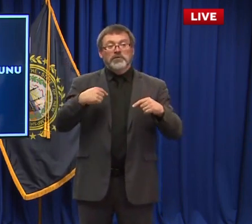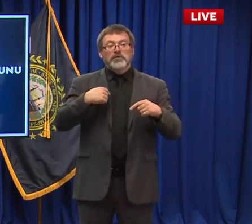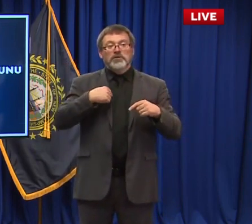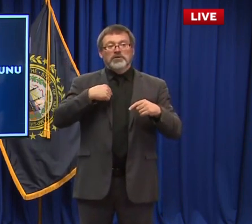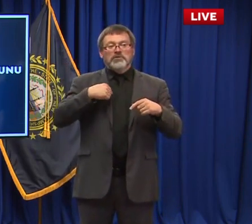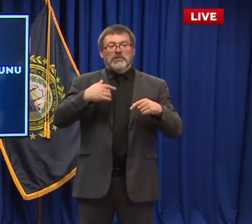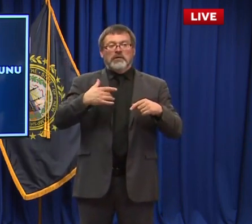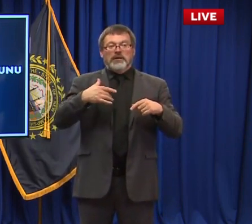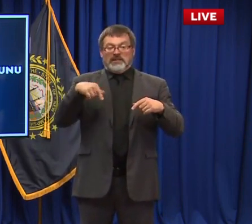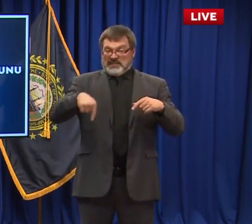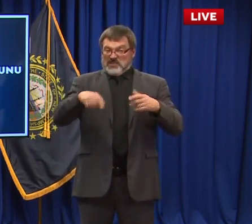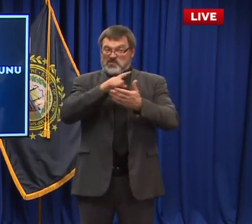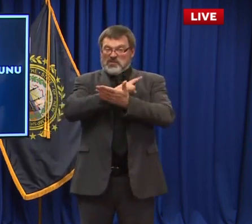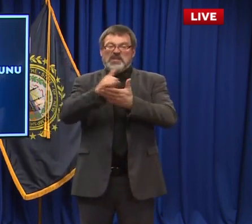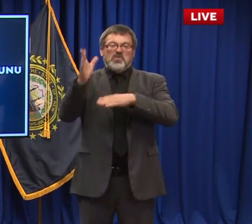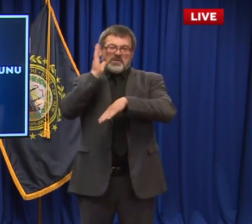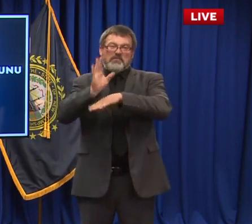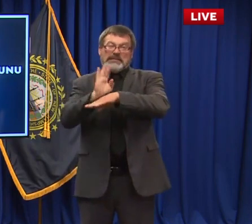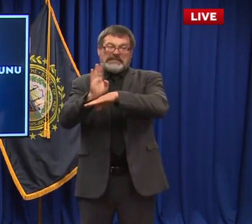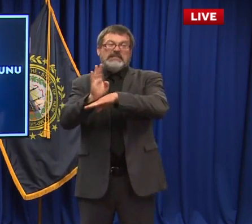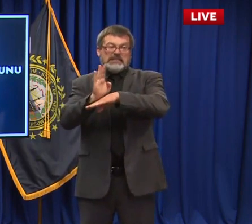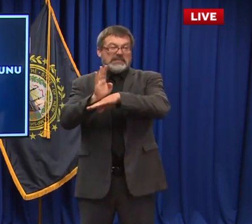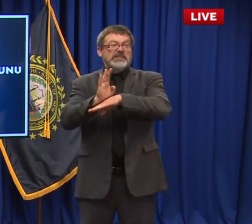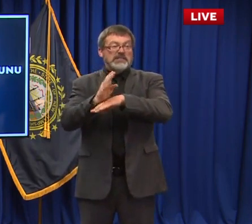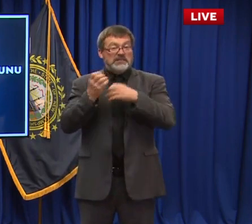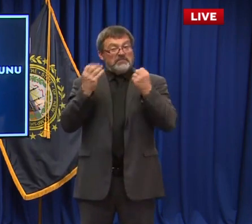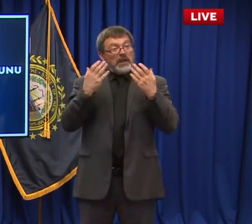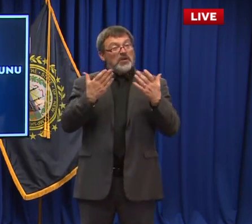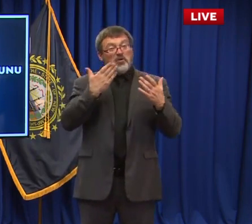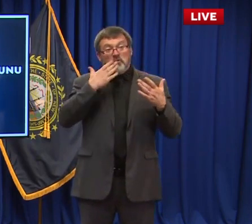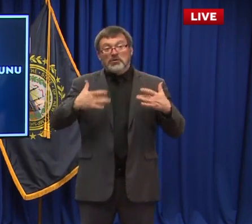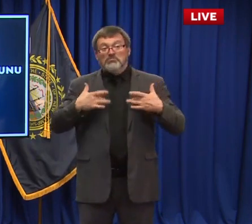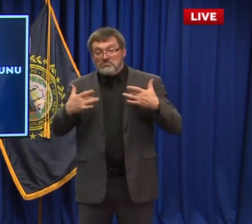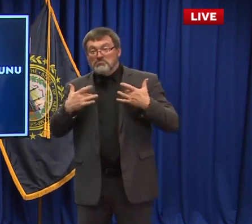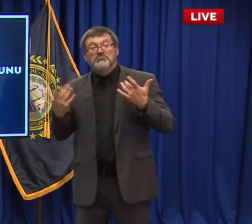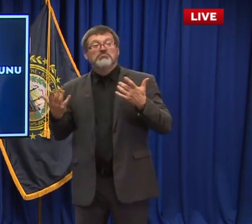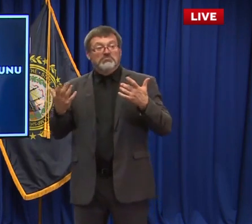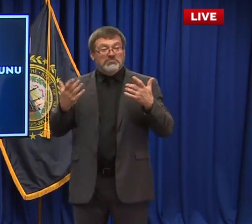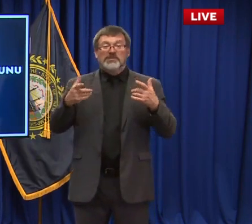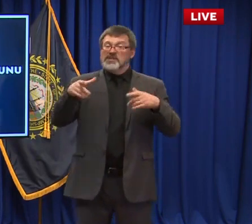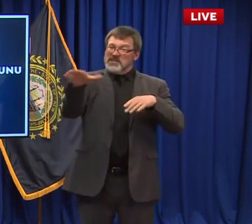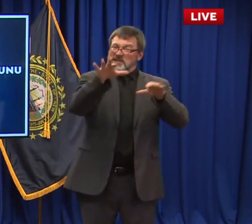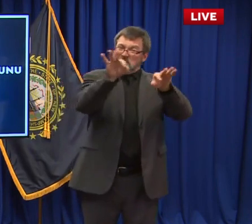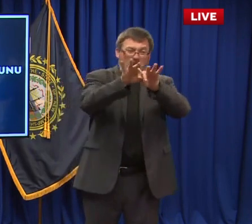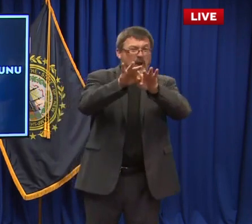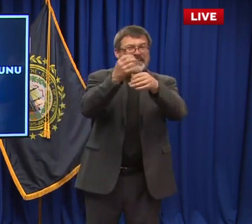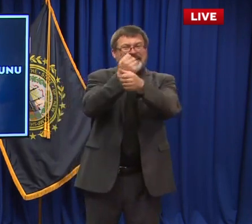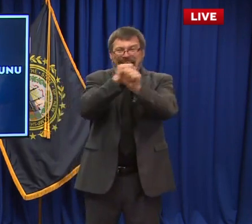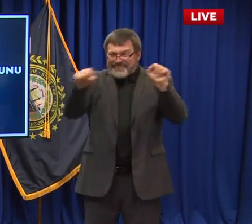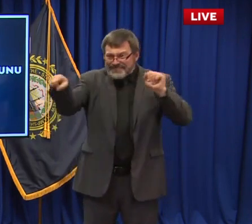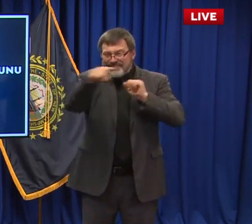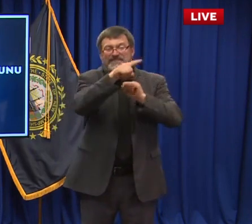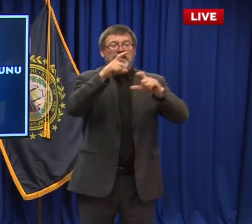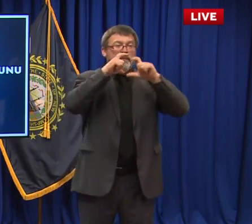THANK YOU VERY MUCH FOR JOINING US THIS AFTERNOON. IT IS GOING TO BE A GOOD WEEK, BUSY WEEK.